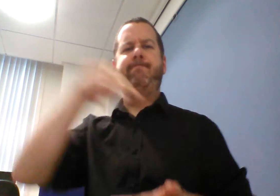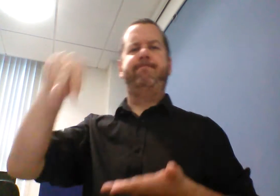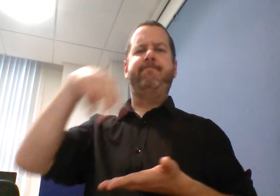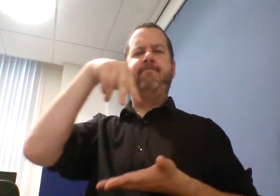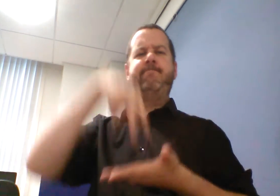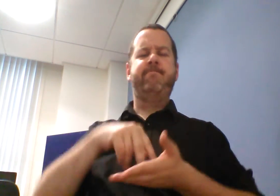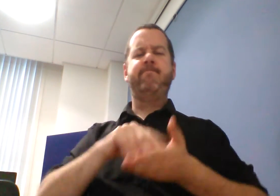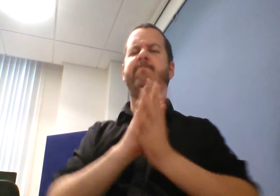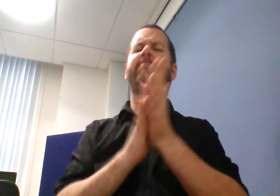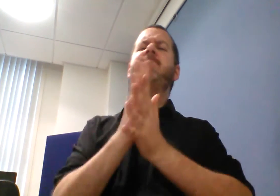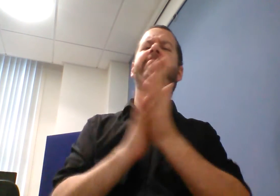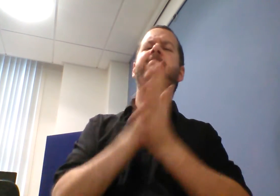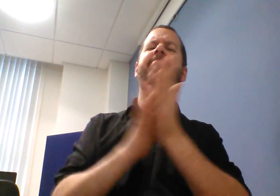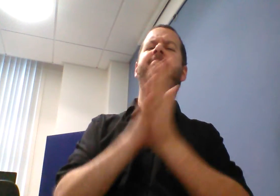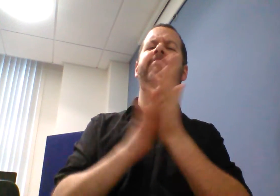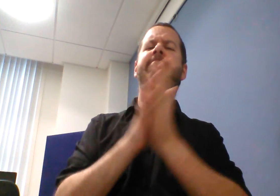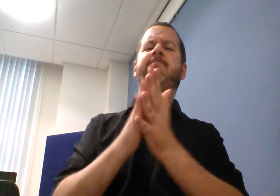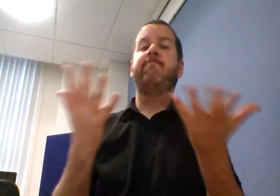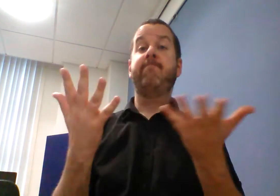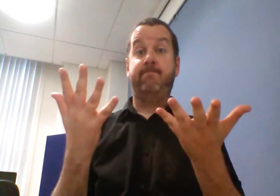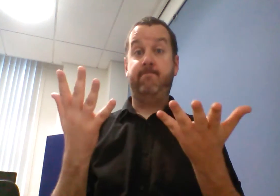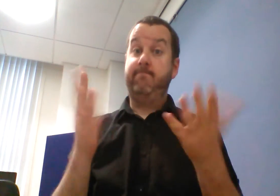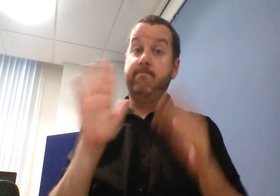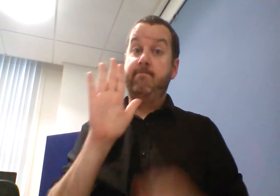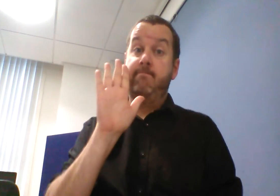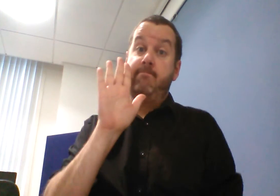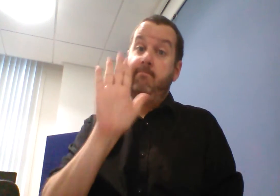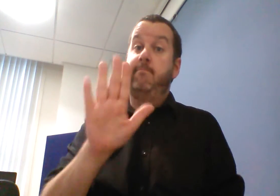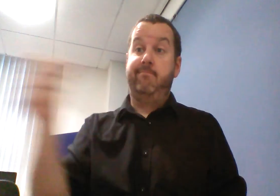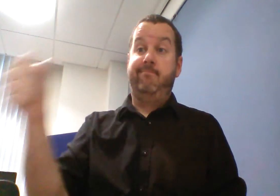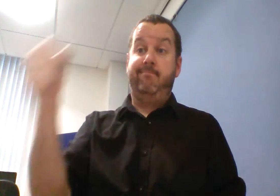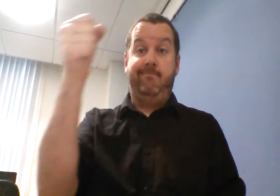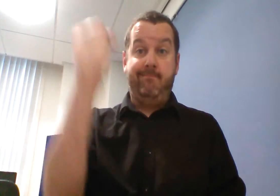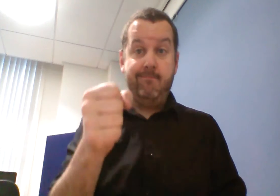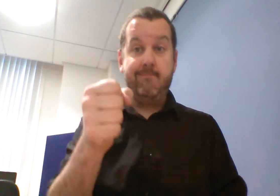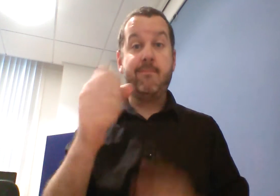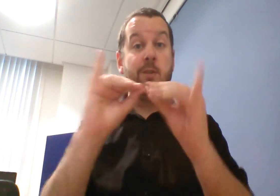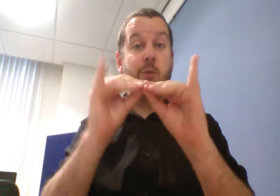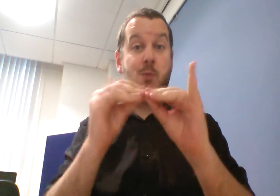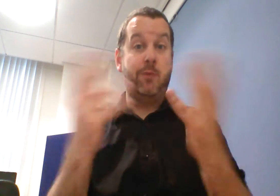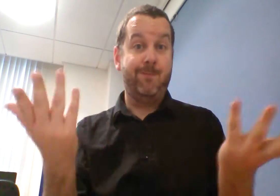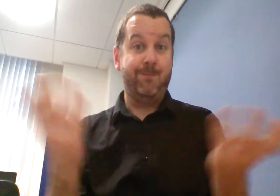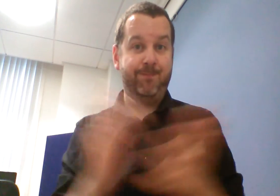and you decide to sign? Well, you're going to need an interpreter.